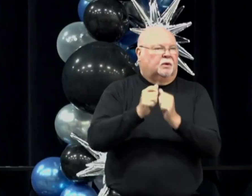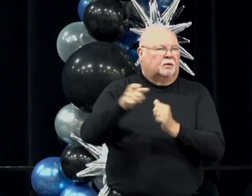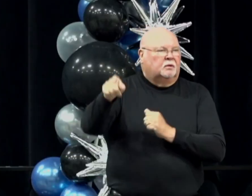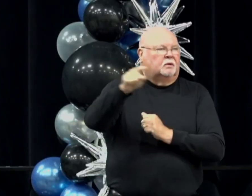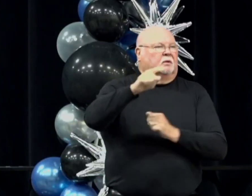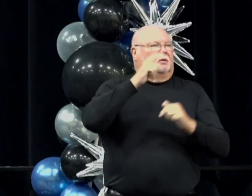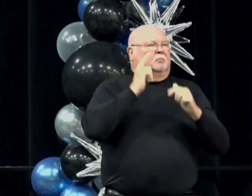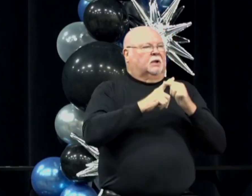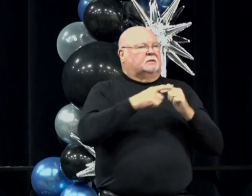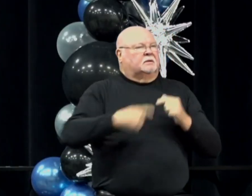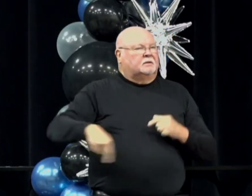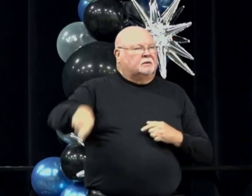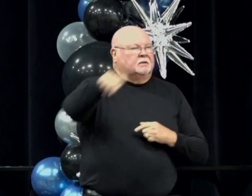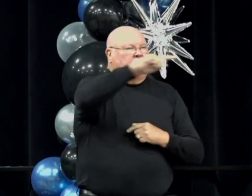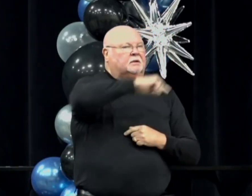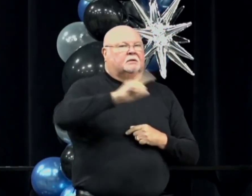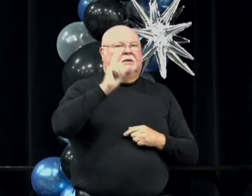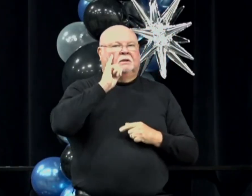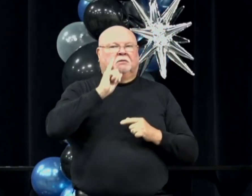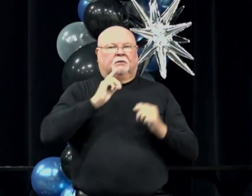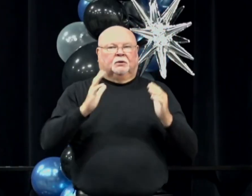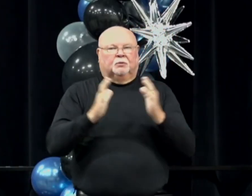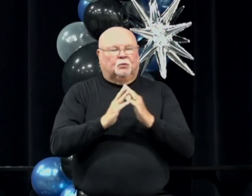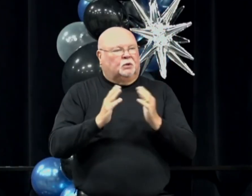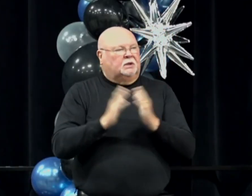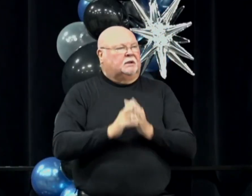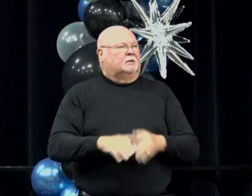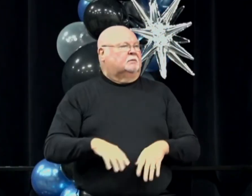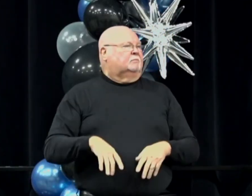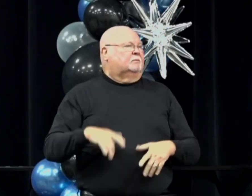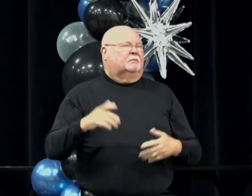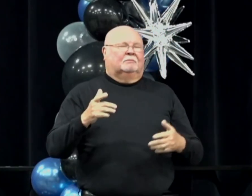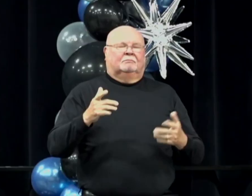we worked with them and worked with others within the Deaf community.